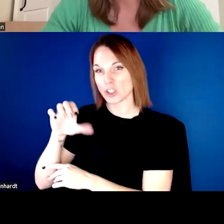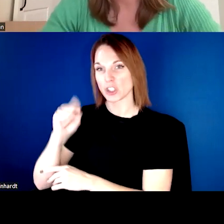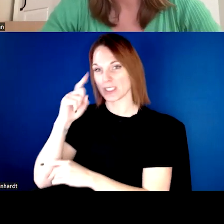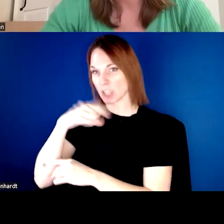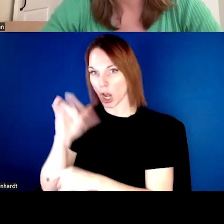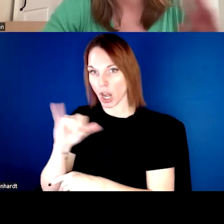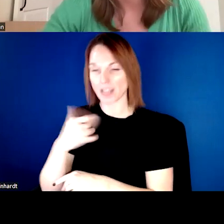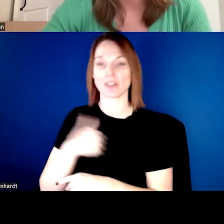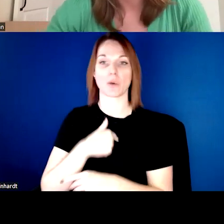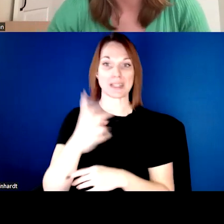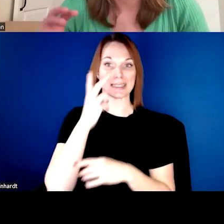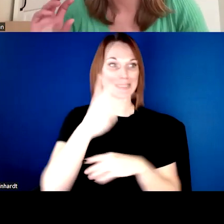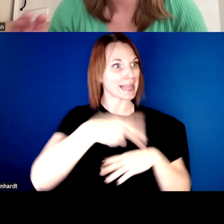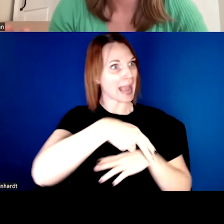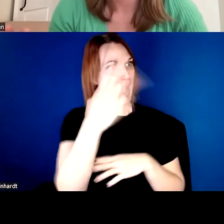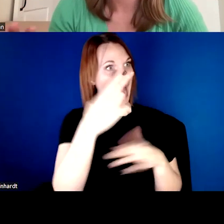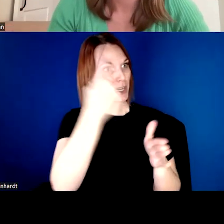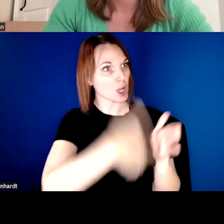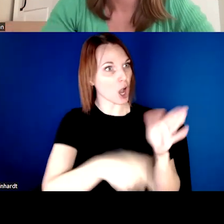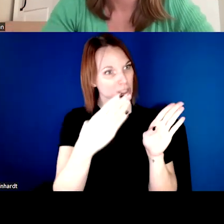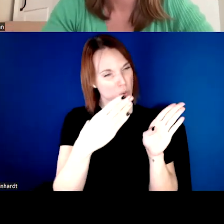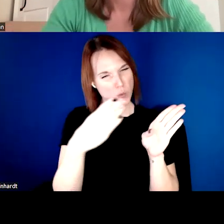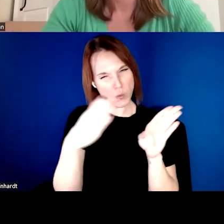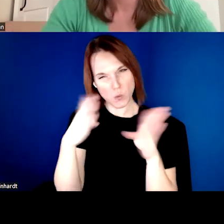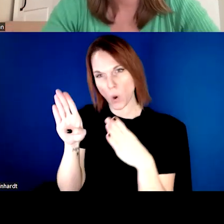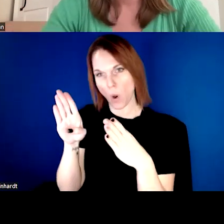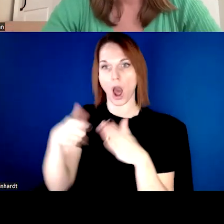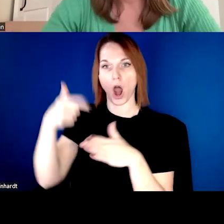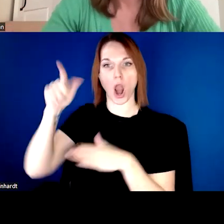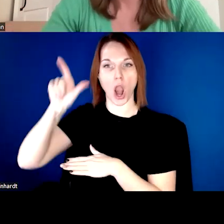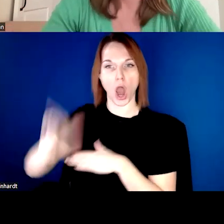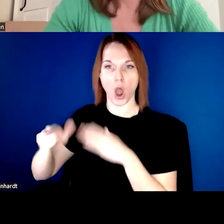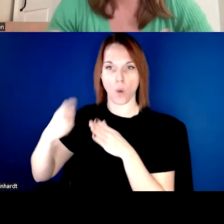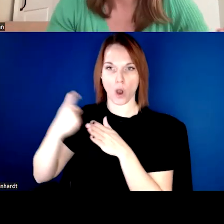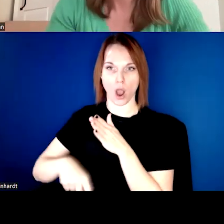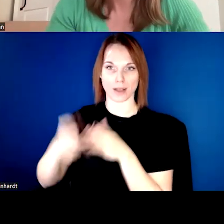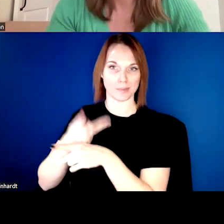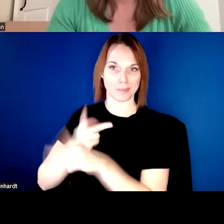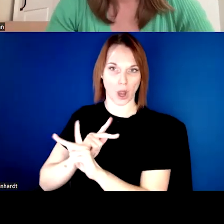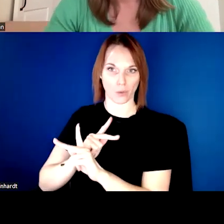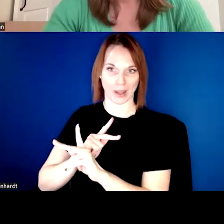shift from high cost to low cost borrowing methods. So what does that actually mean?